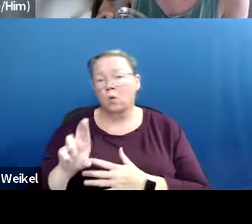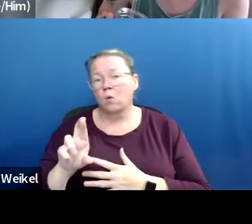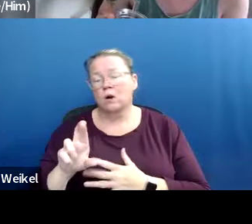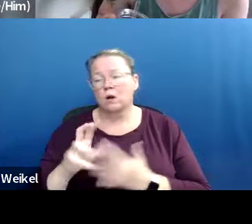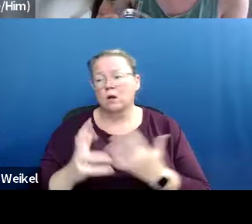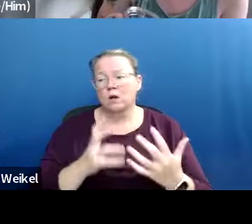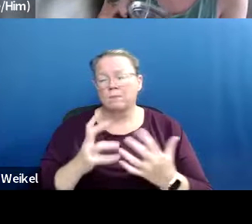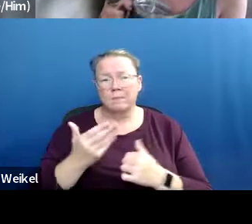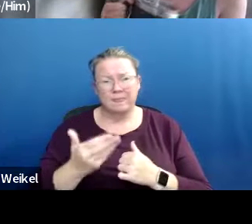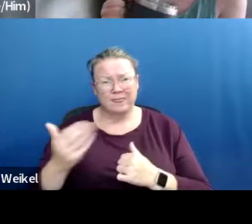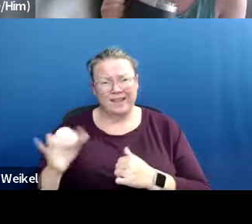Harm (He/Him): things of that nature